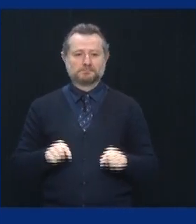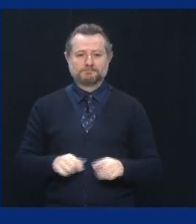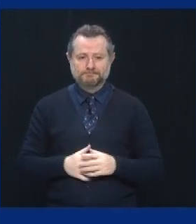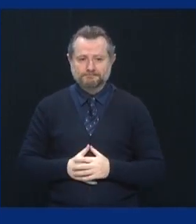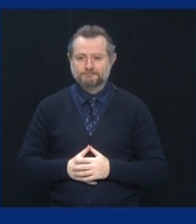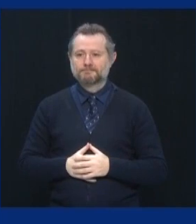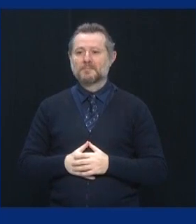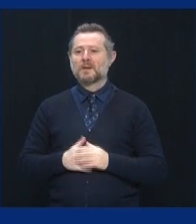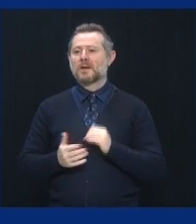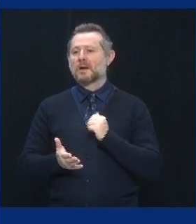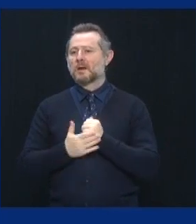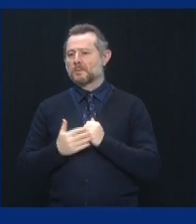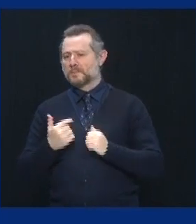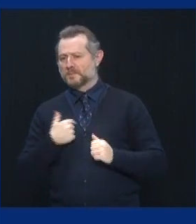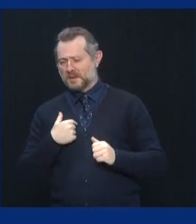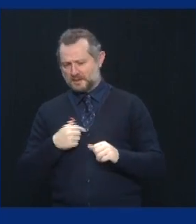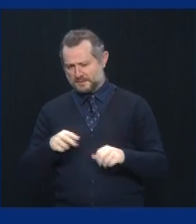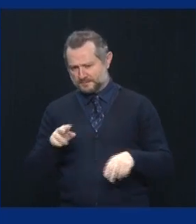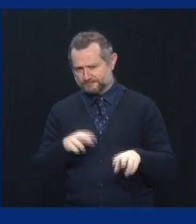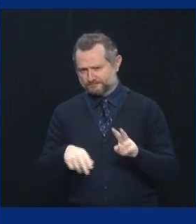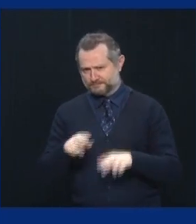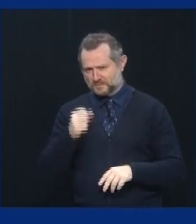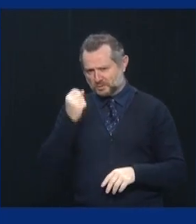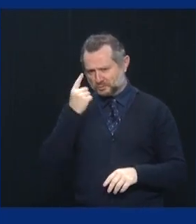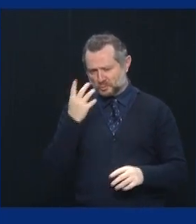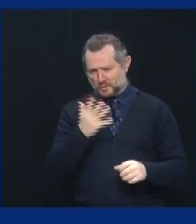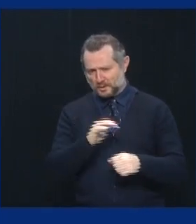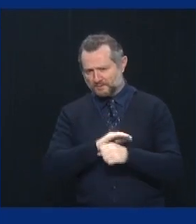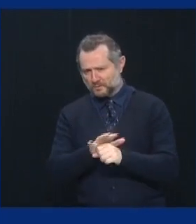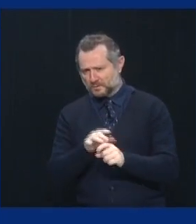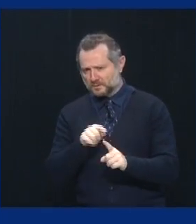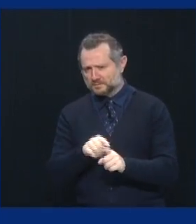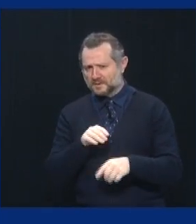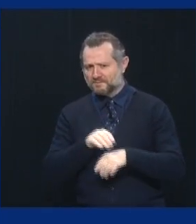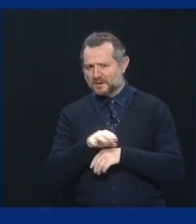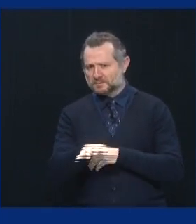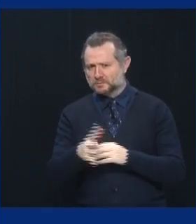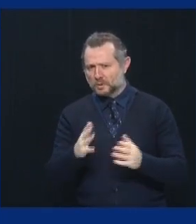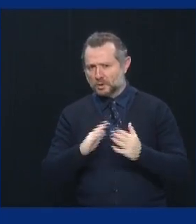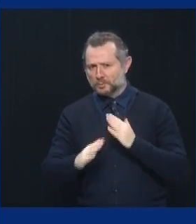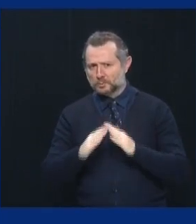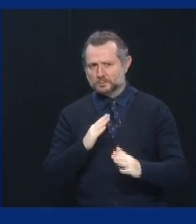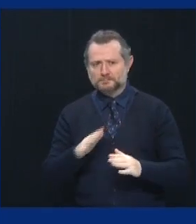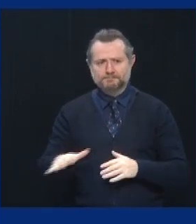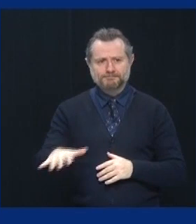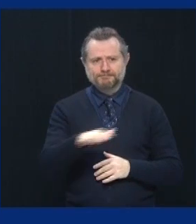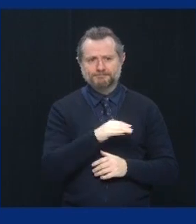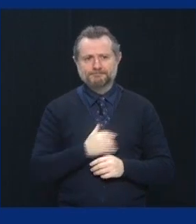UNIVERSITIES, IN PLACES JUST LIKE THIS, TO GET THE TESTING TO PEOPLE THIS WEEKEND UNDERSTAND